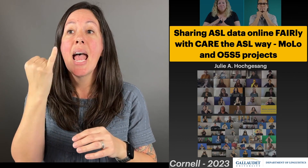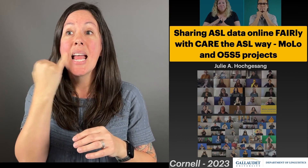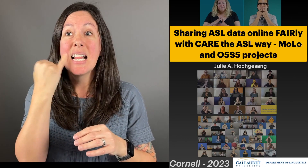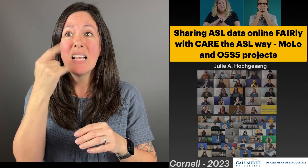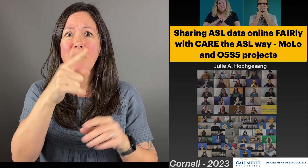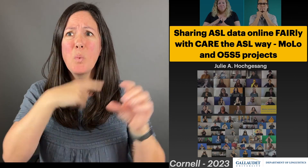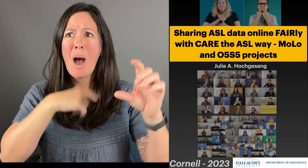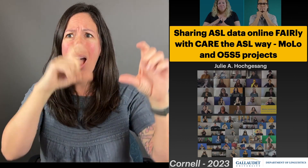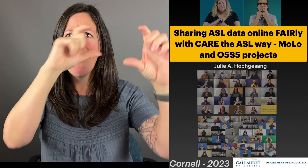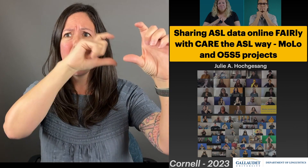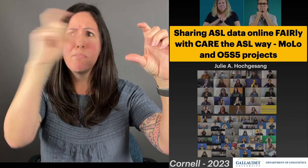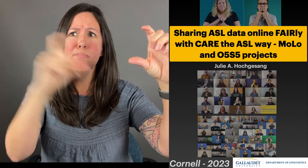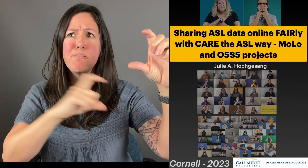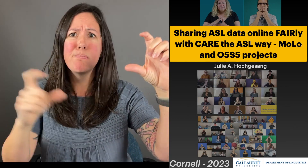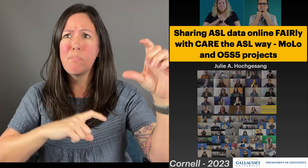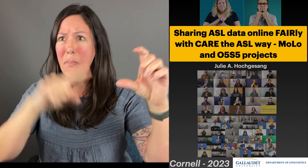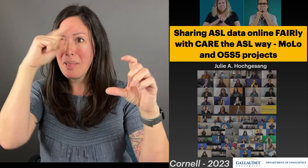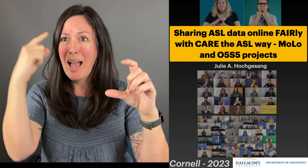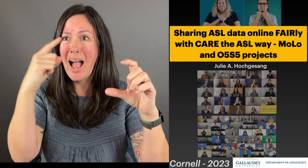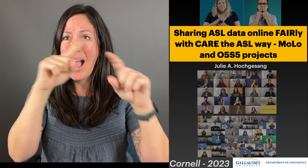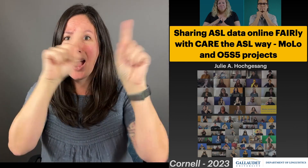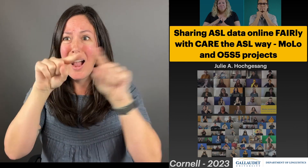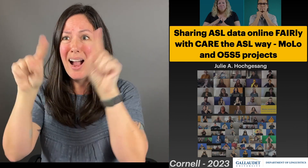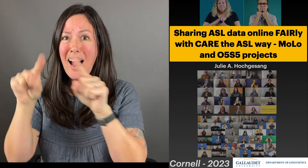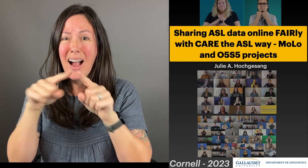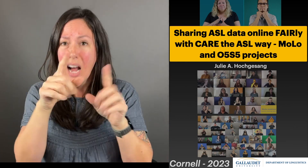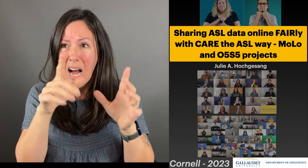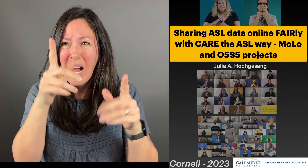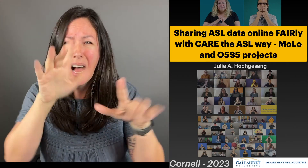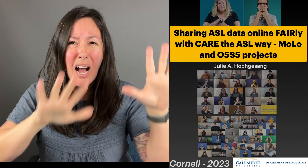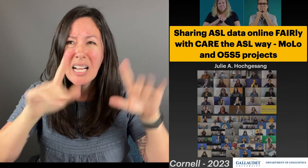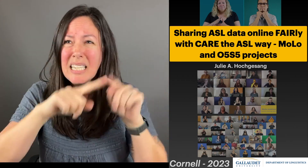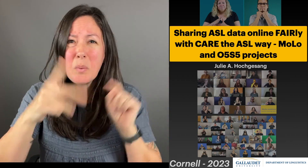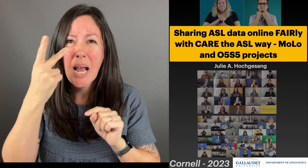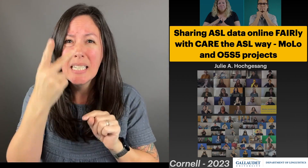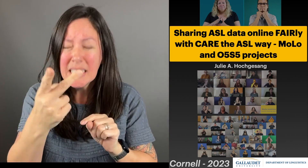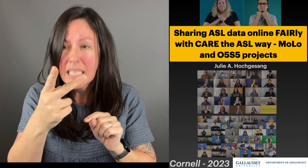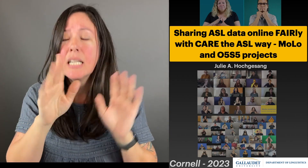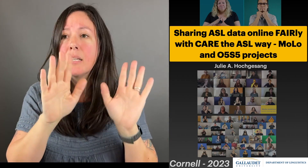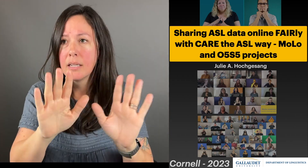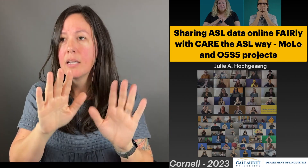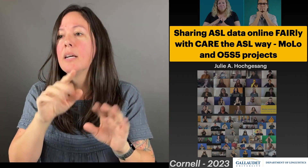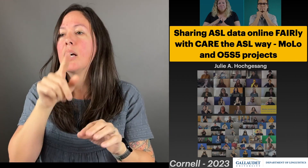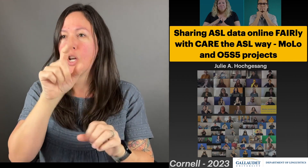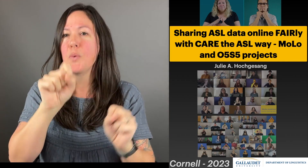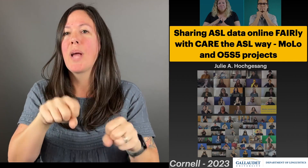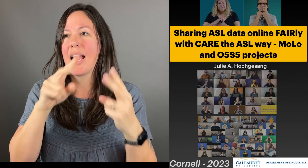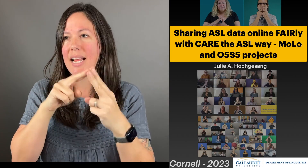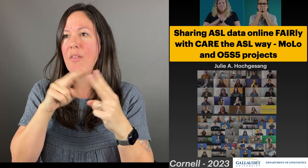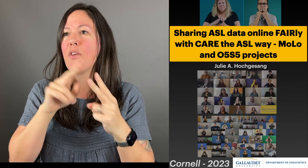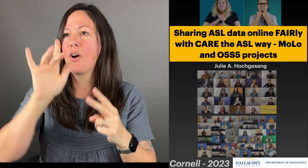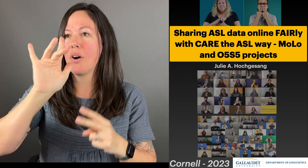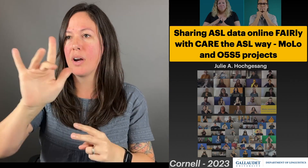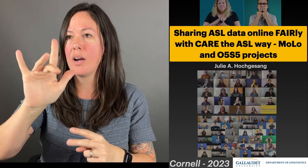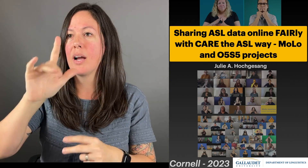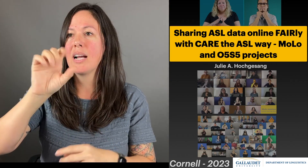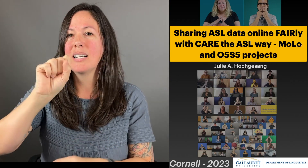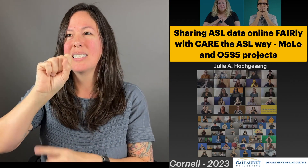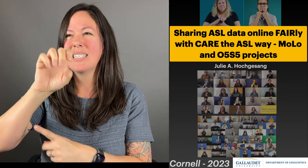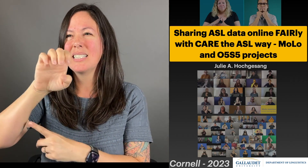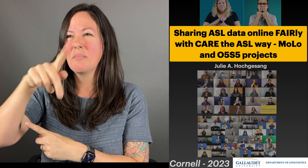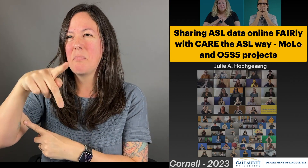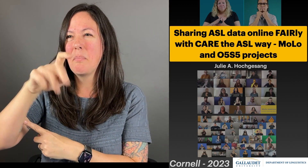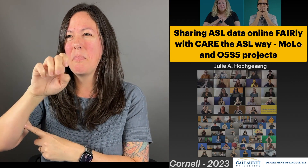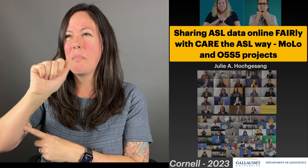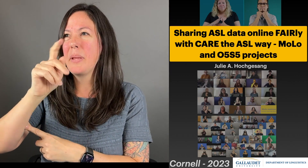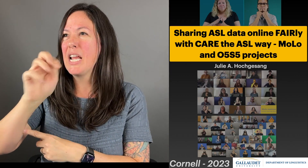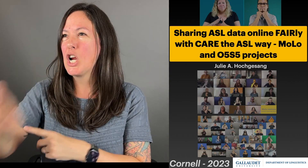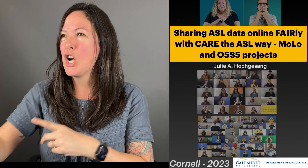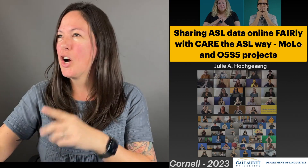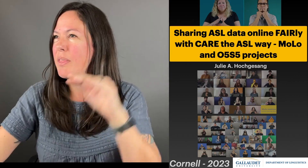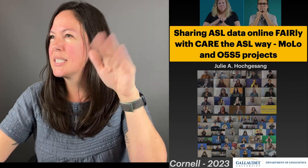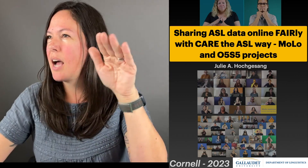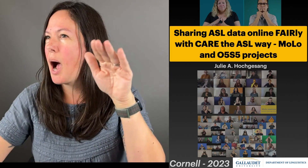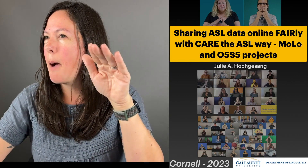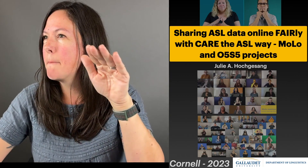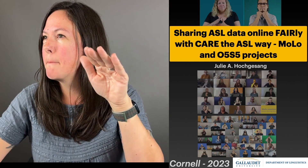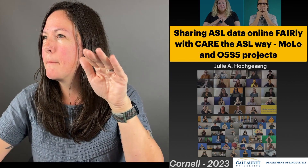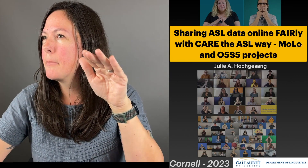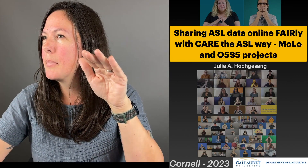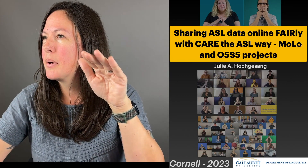If you are currently showing a lot of small boxes on your screen, then if you go to the upper right corner